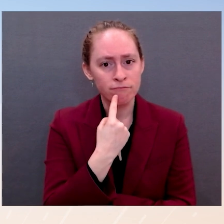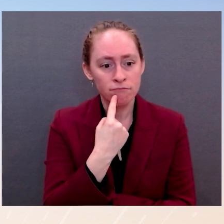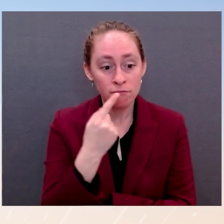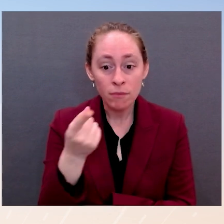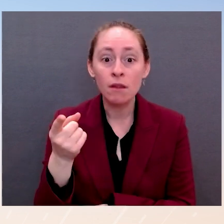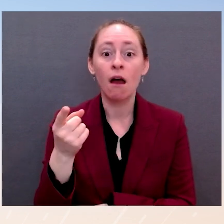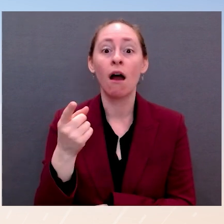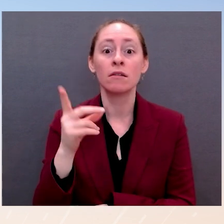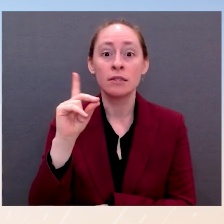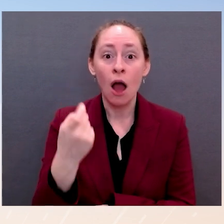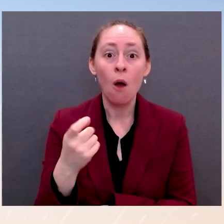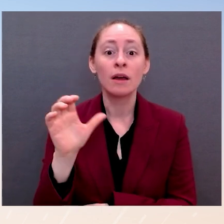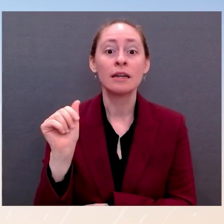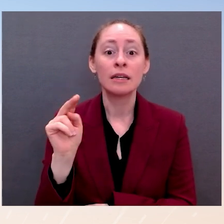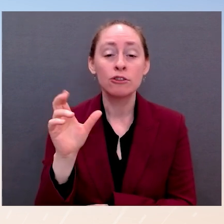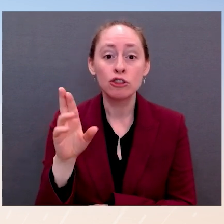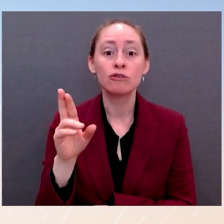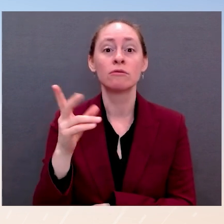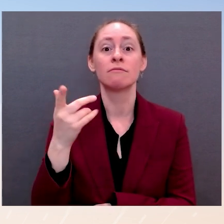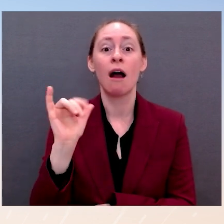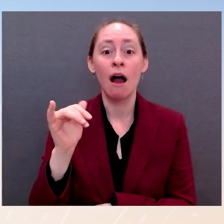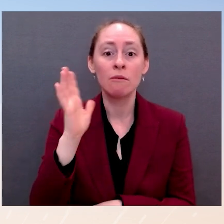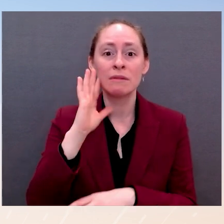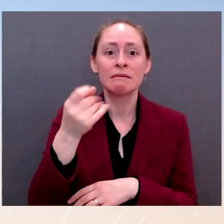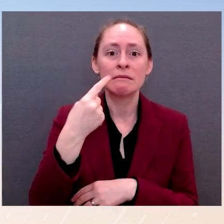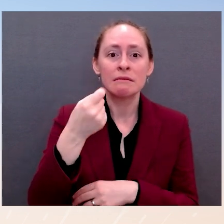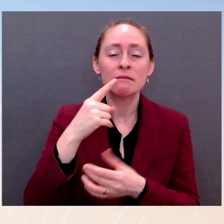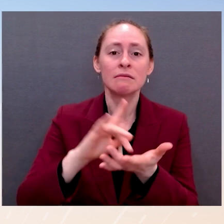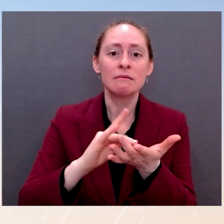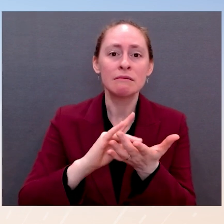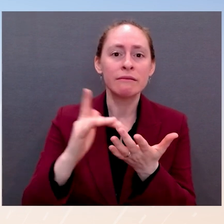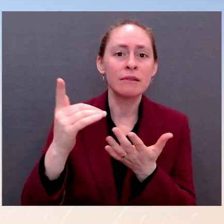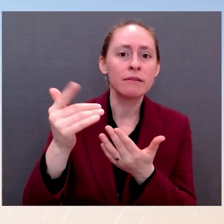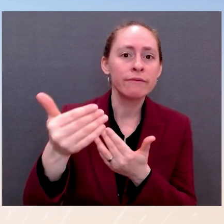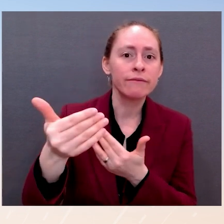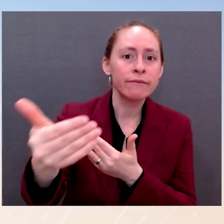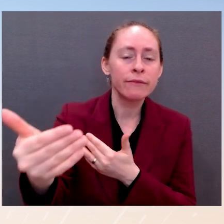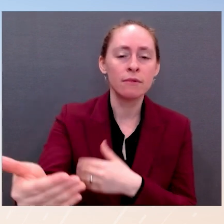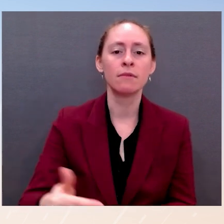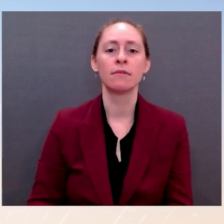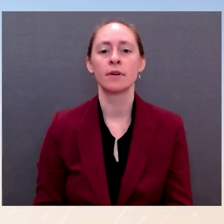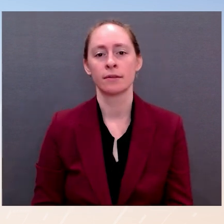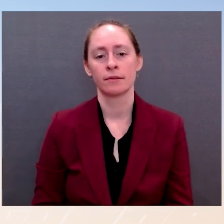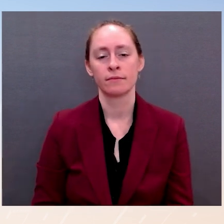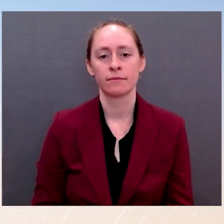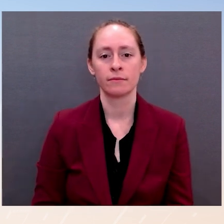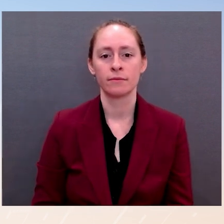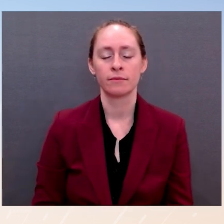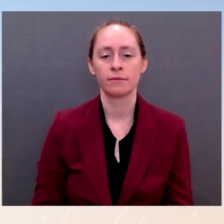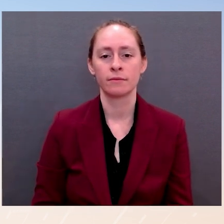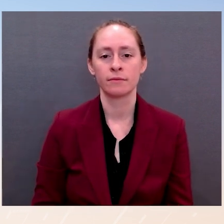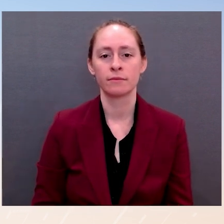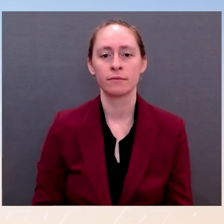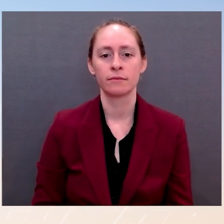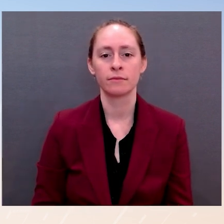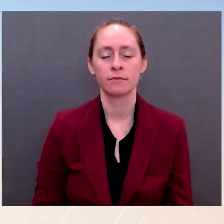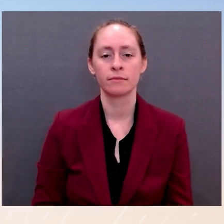when compared to white people. So in general, black people have the lowest rates of local early stage cancer.